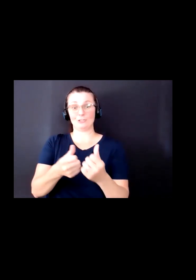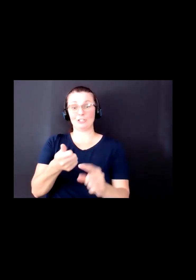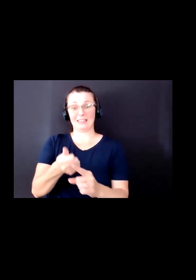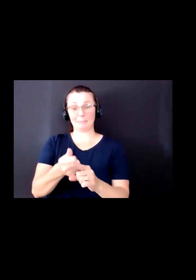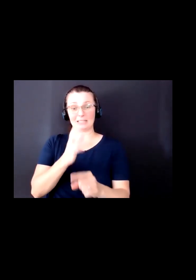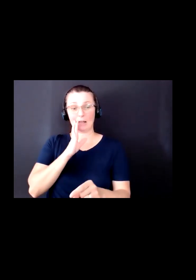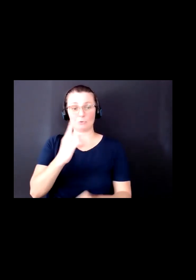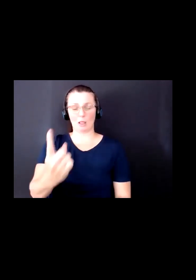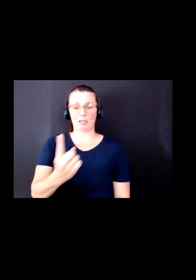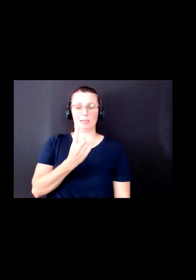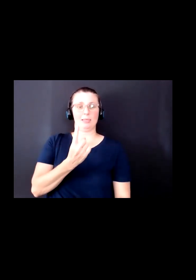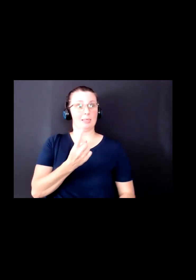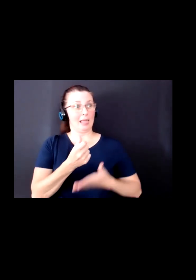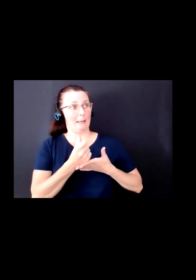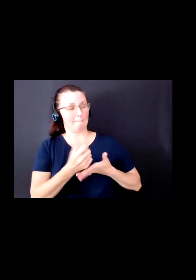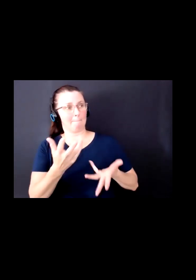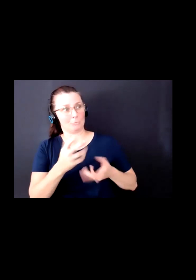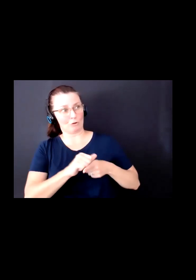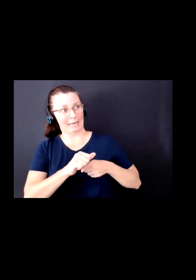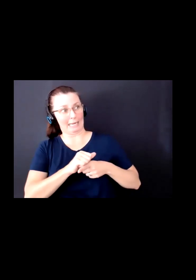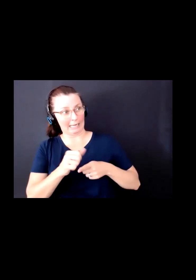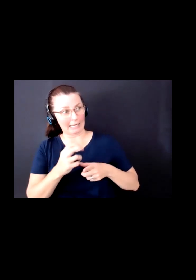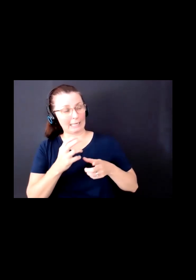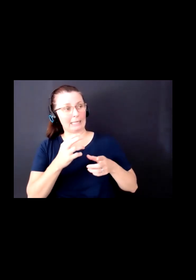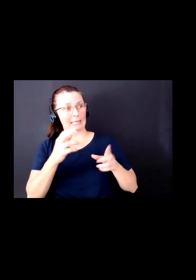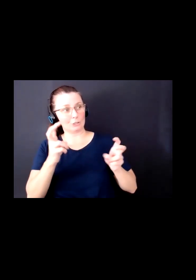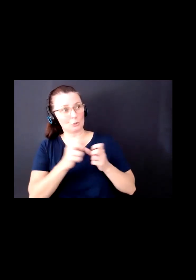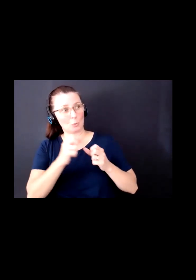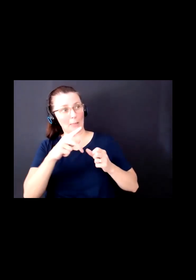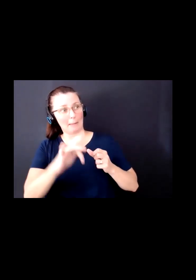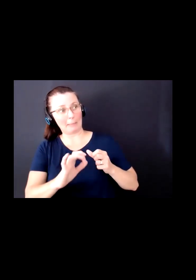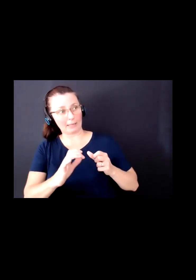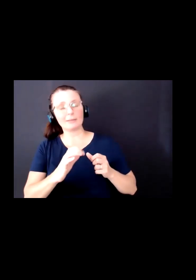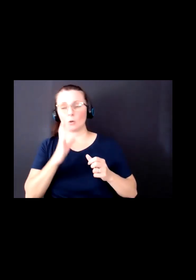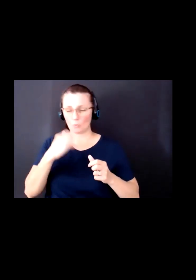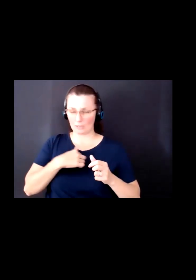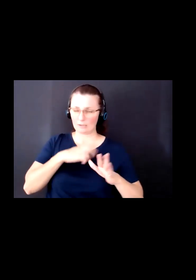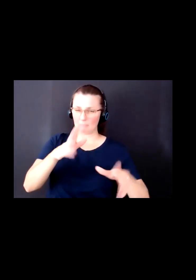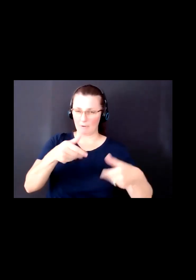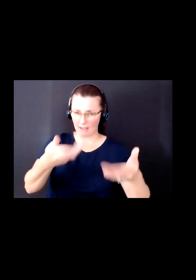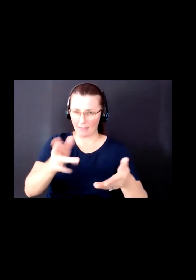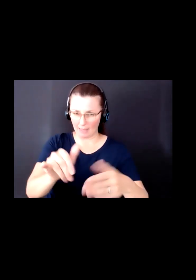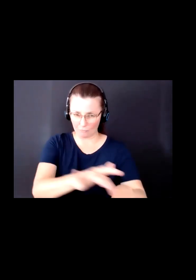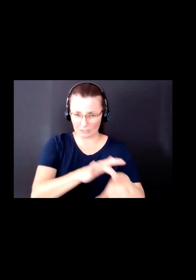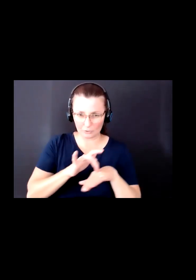issues with members of the public and employees. And certainly when we notice that agencies, there's some systemic